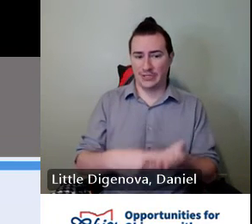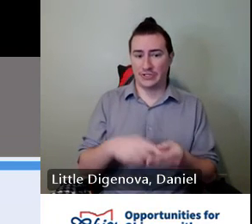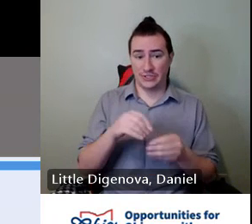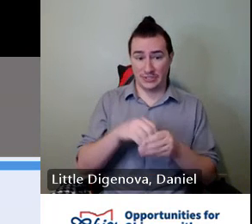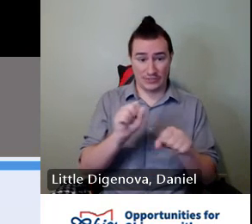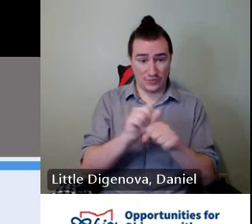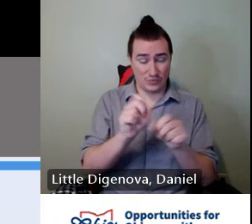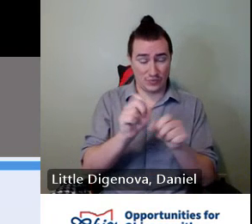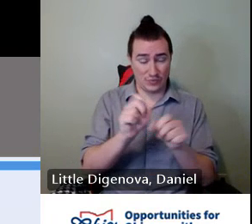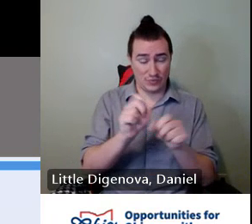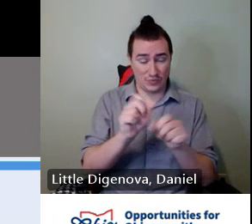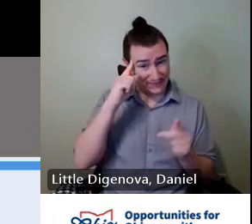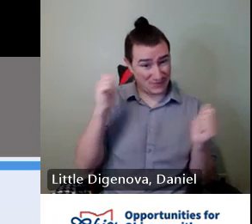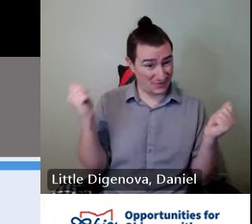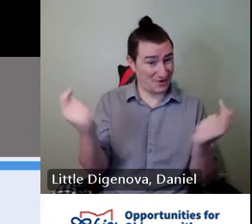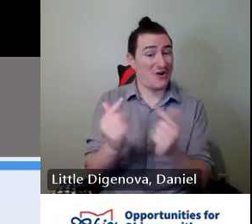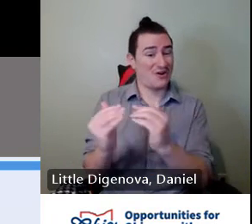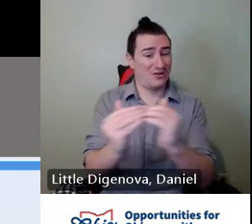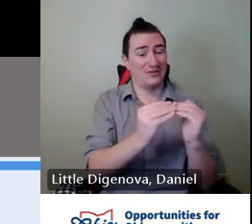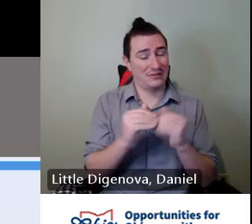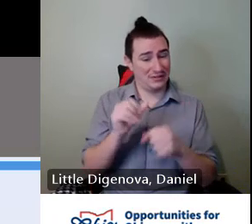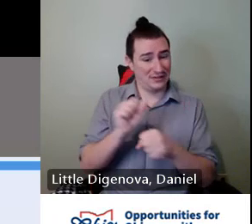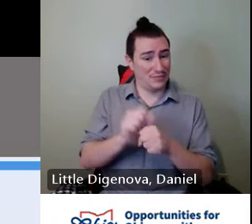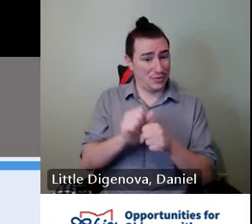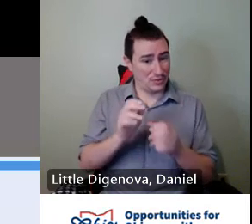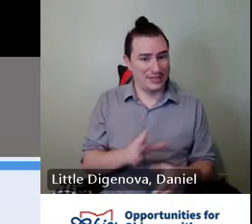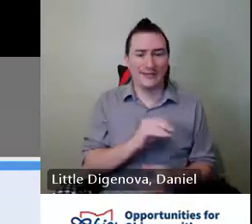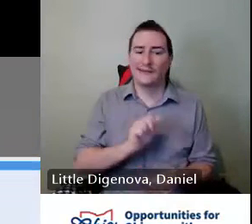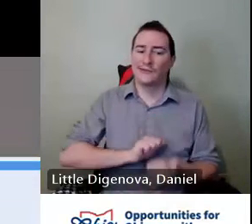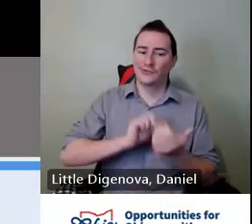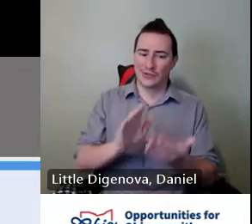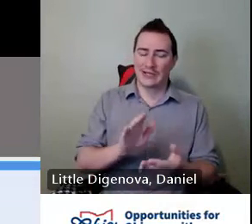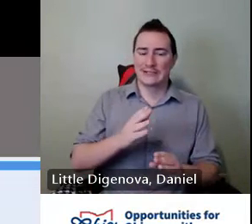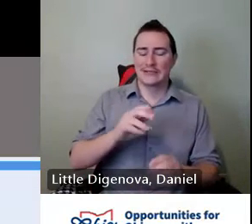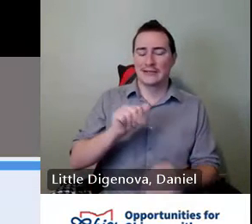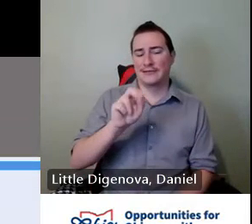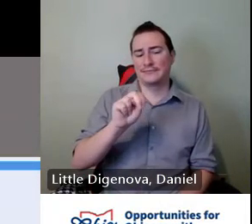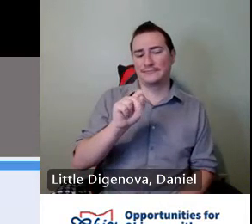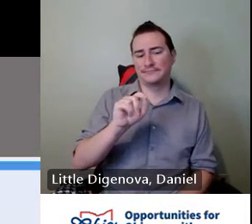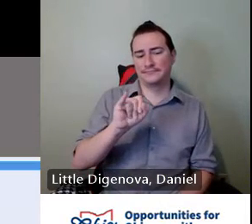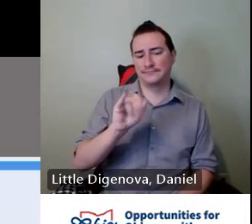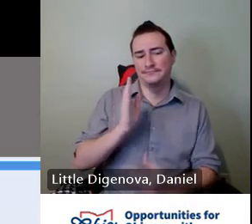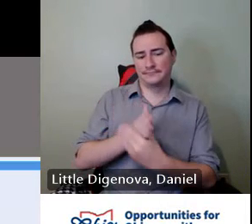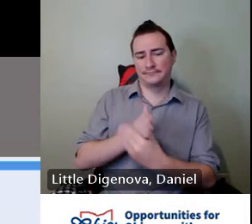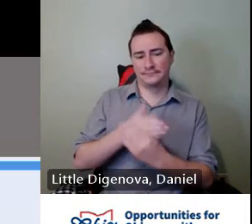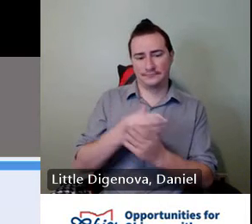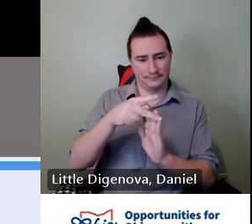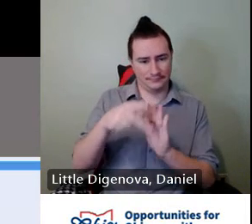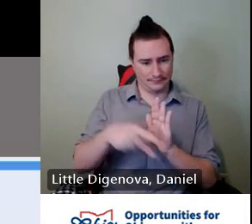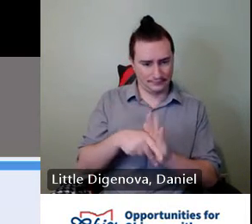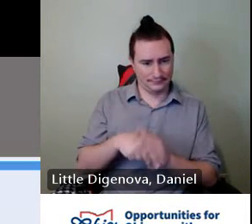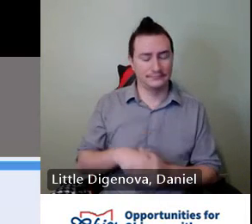address any anti-harassment and retaliation policies you may have. If employers are educating their employees about proper